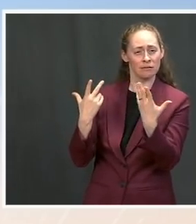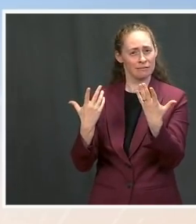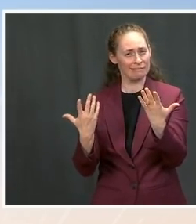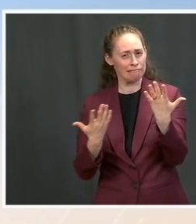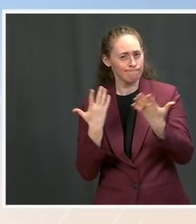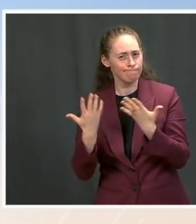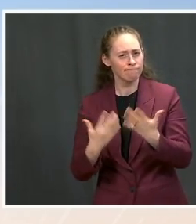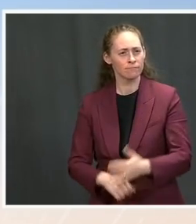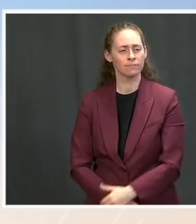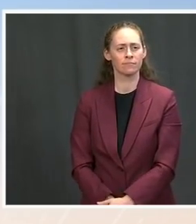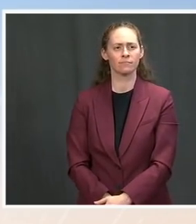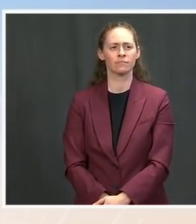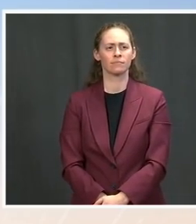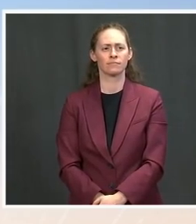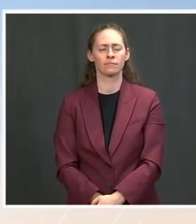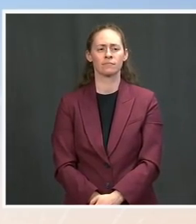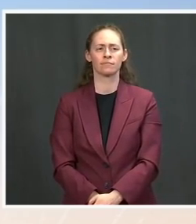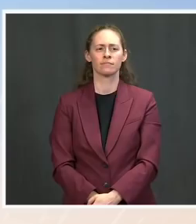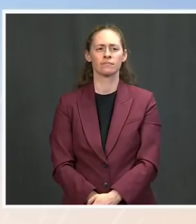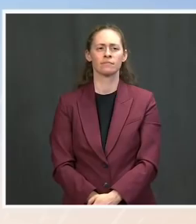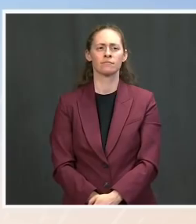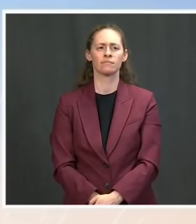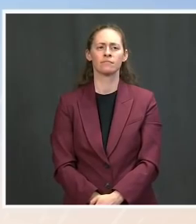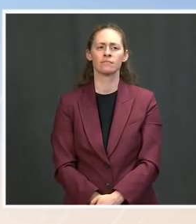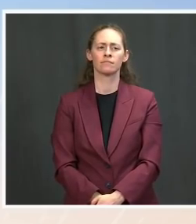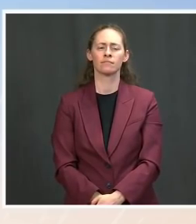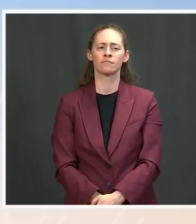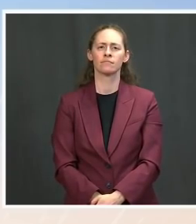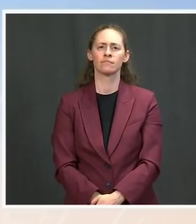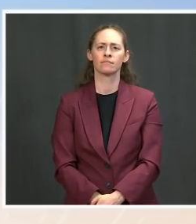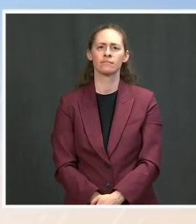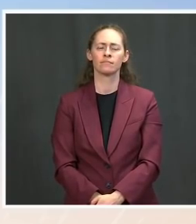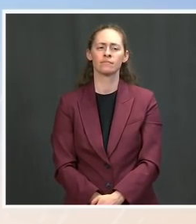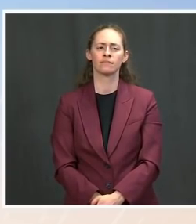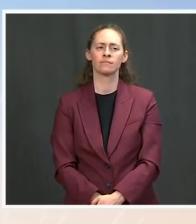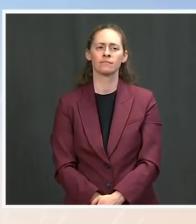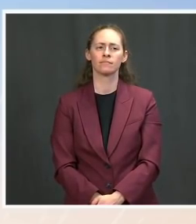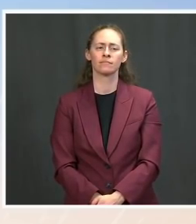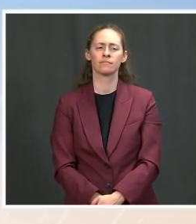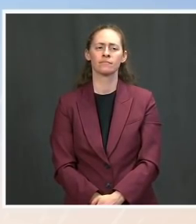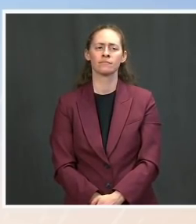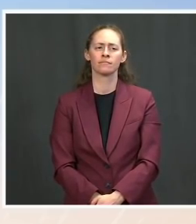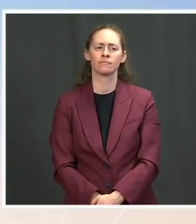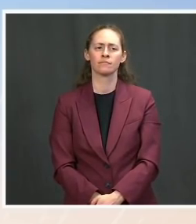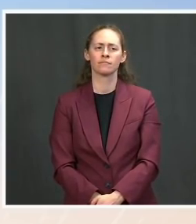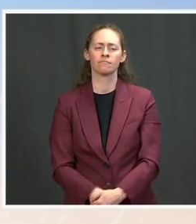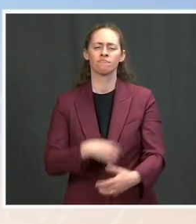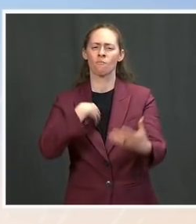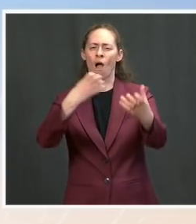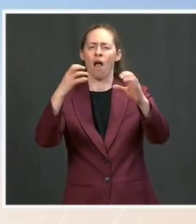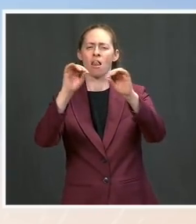as you know, but just to explain to others -- is cracking down more on ensuring people are paying the tax --